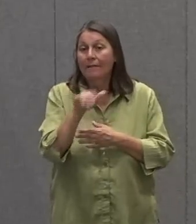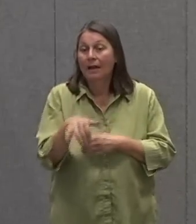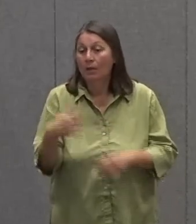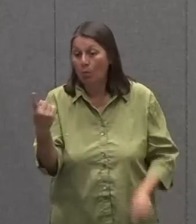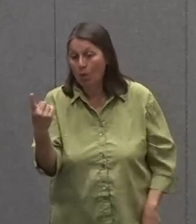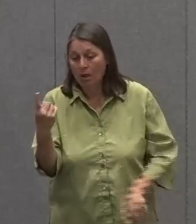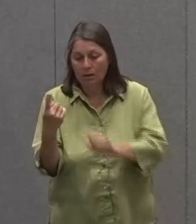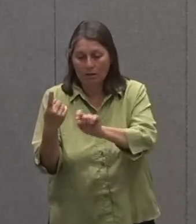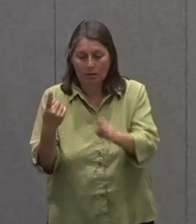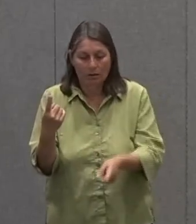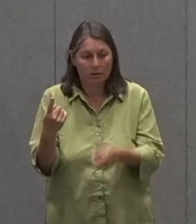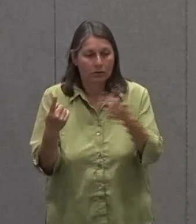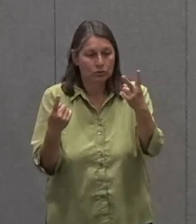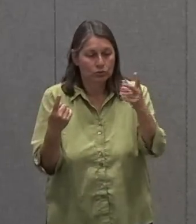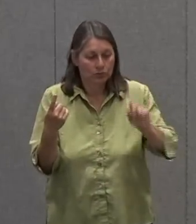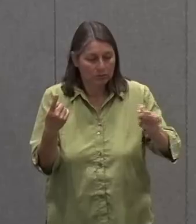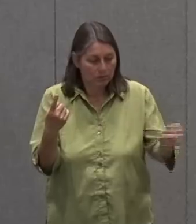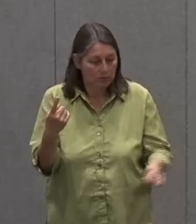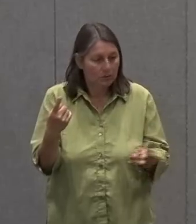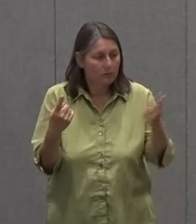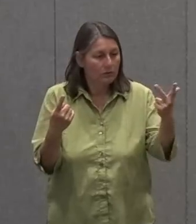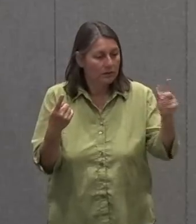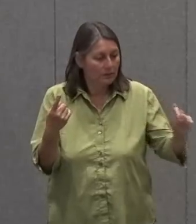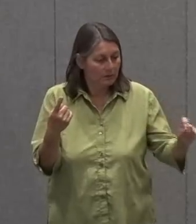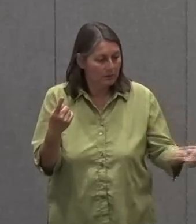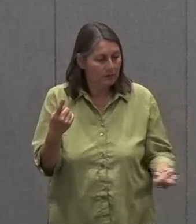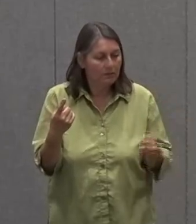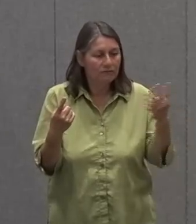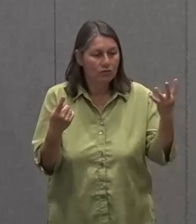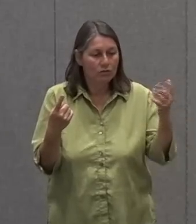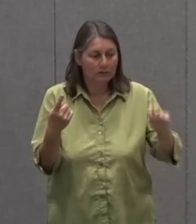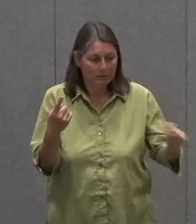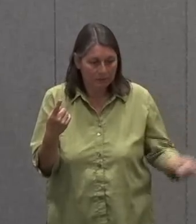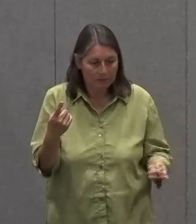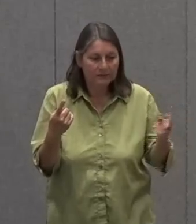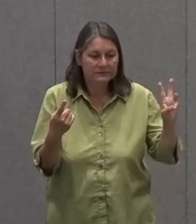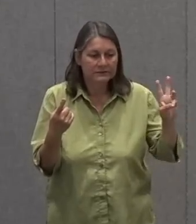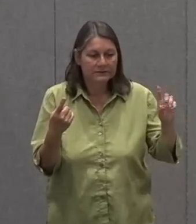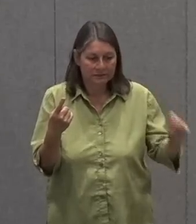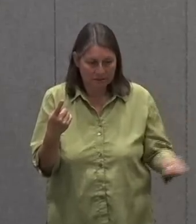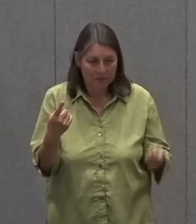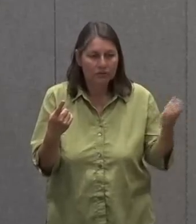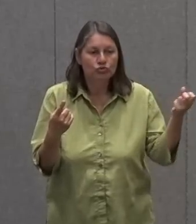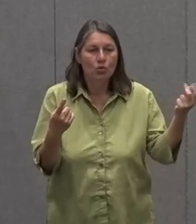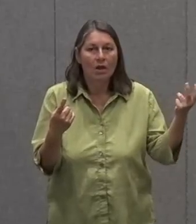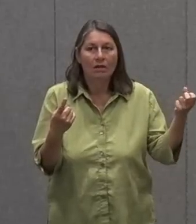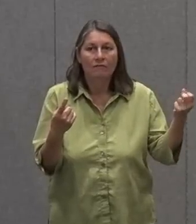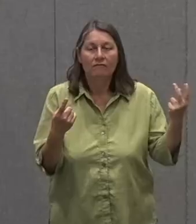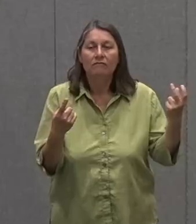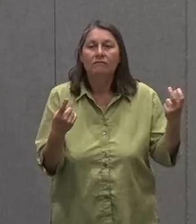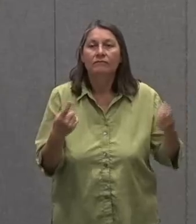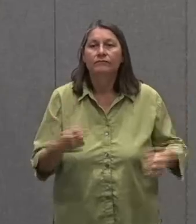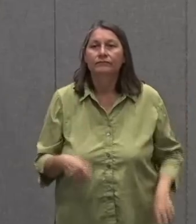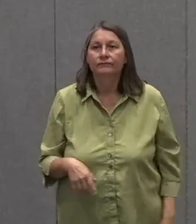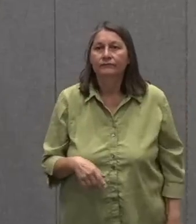four, six, and 12, and how many factors are there?